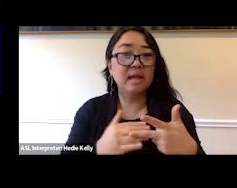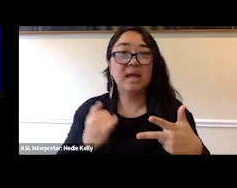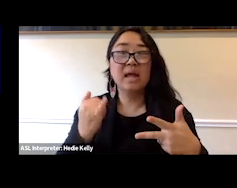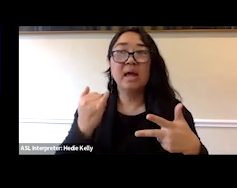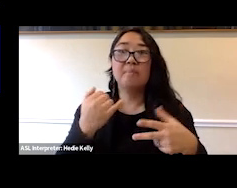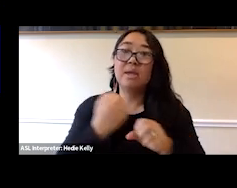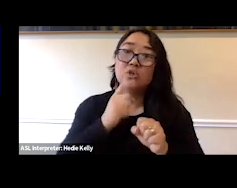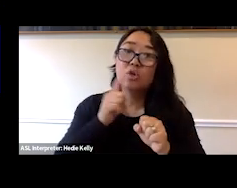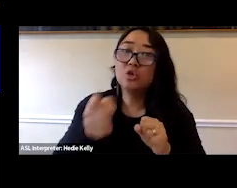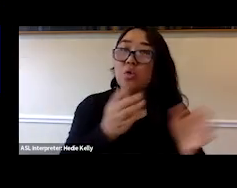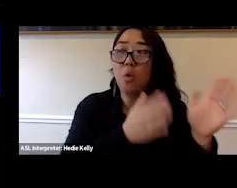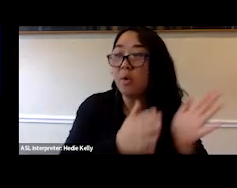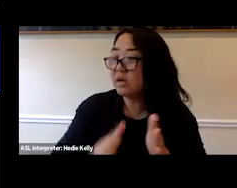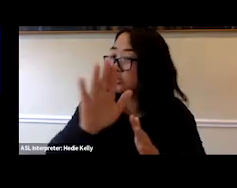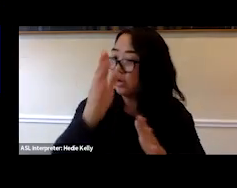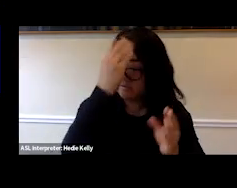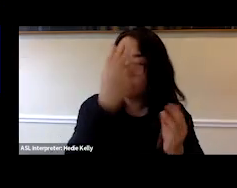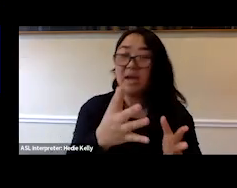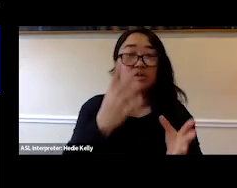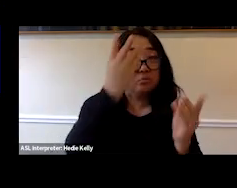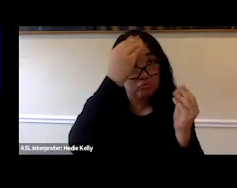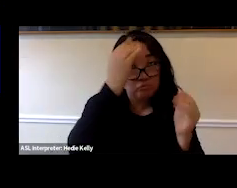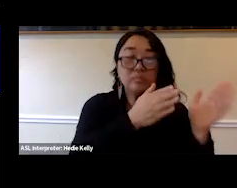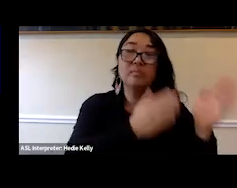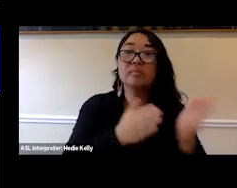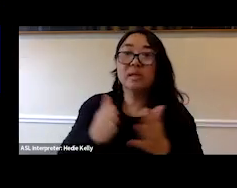thoughtfully, that's going to benefit everyone and usability and accessibility